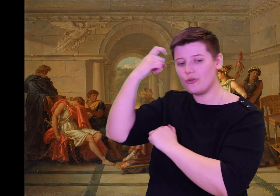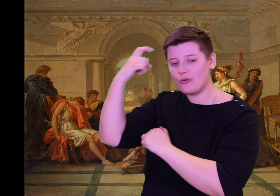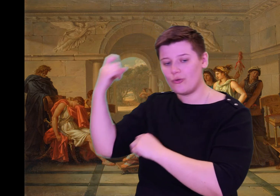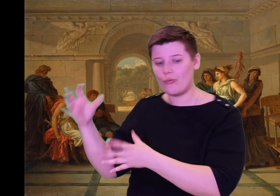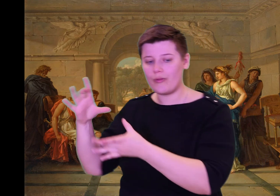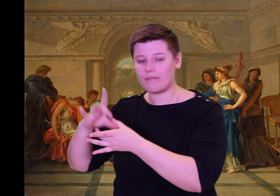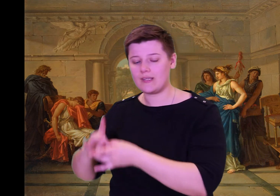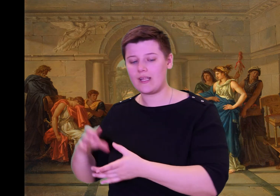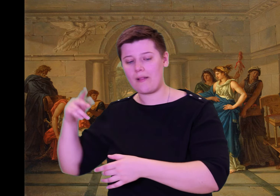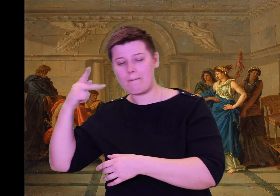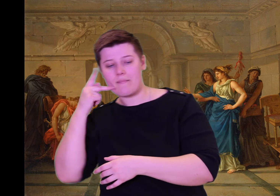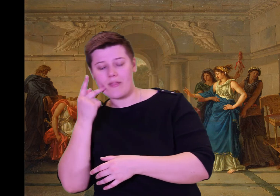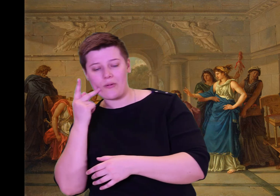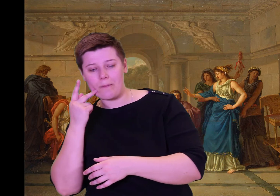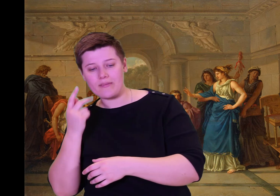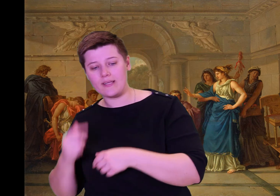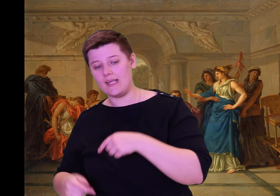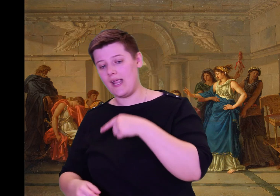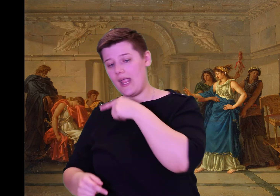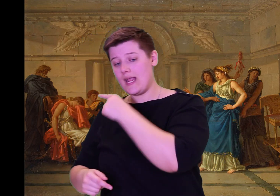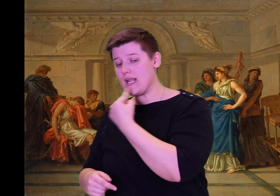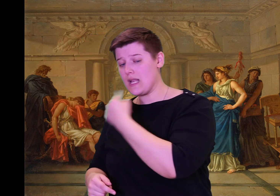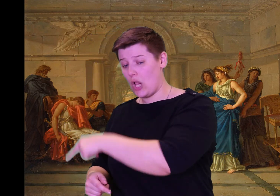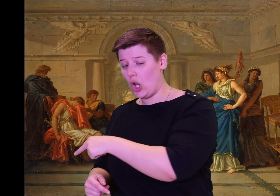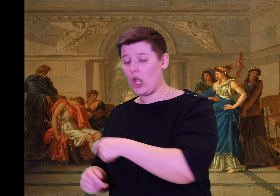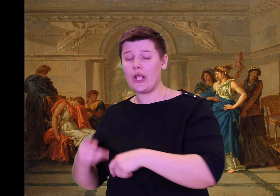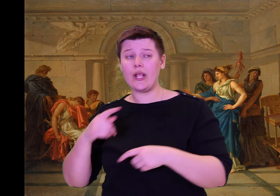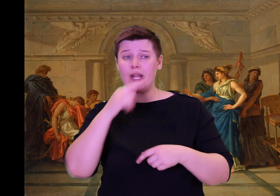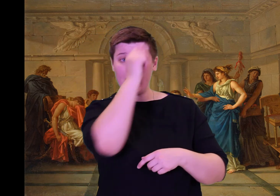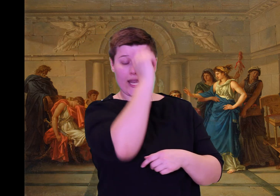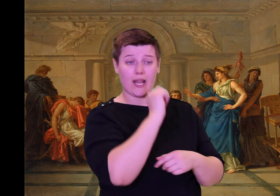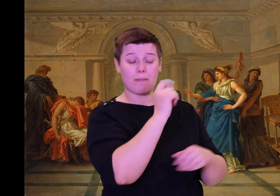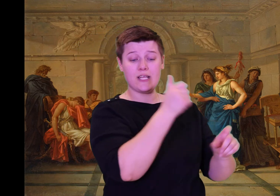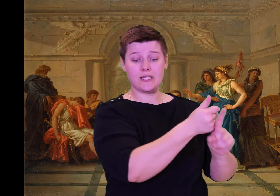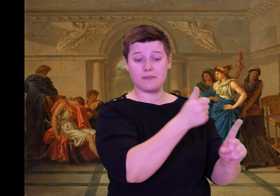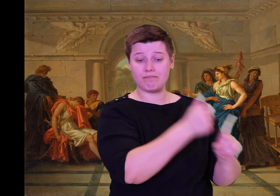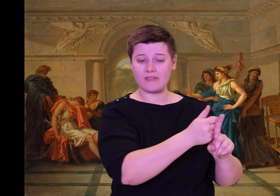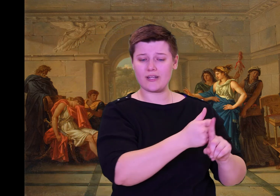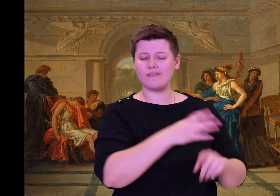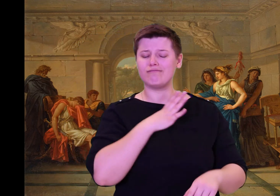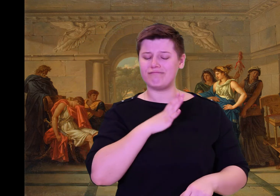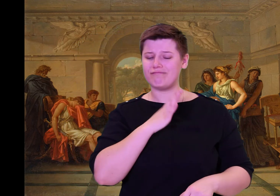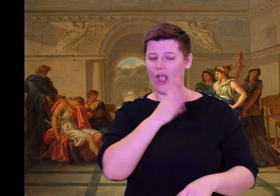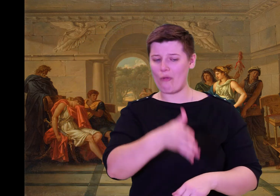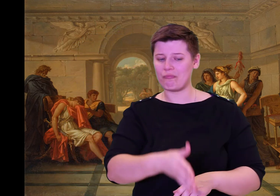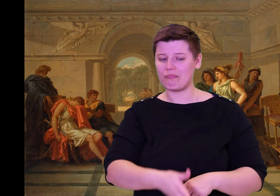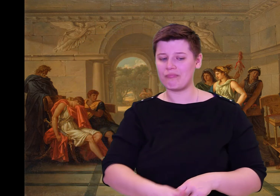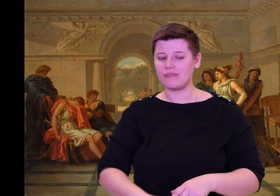Pitying your grief, she sent me here to tell you all of this."